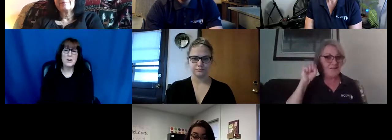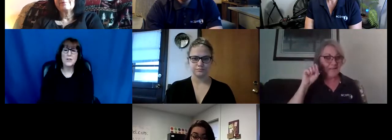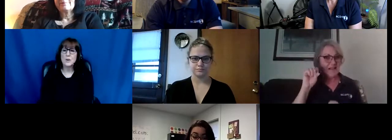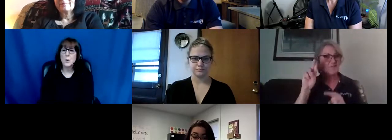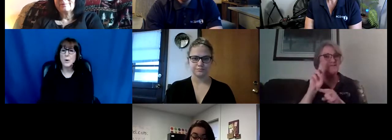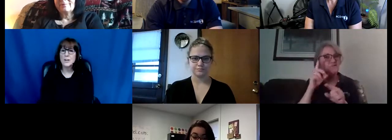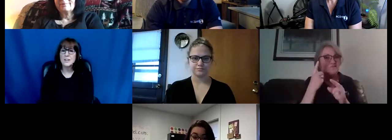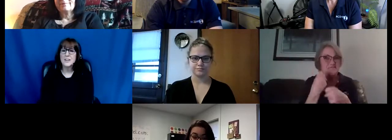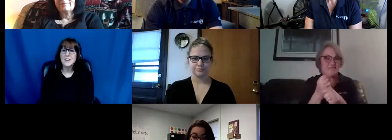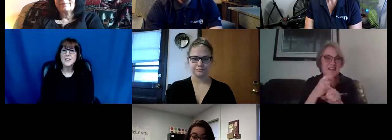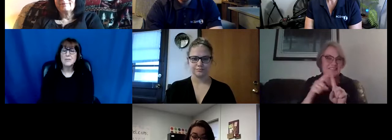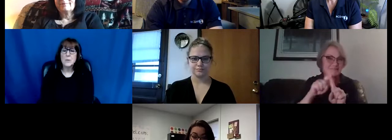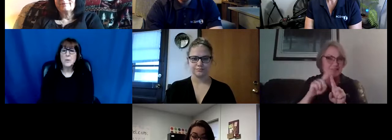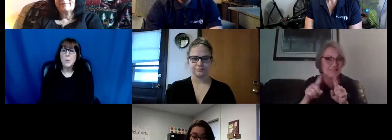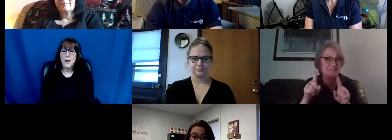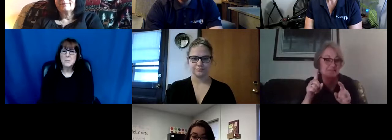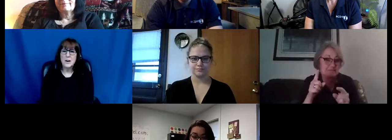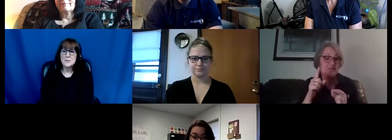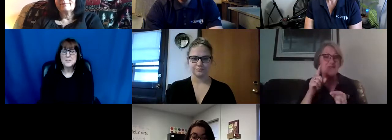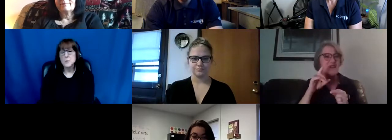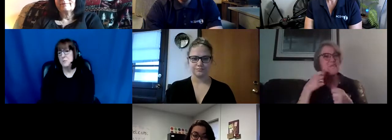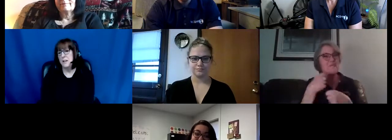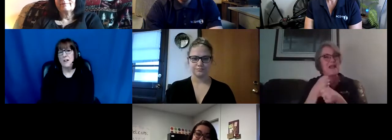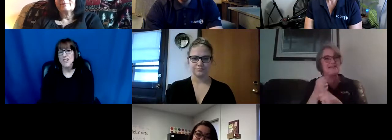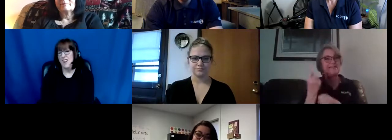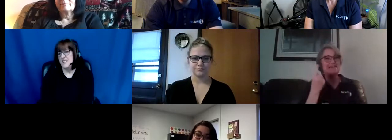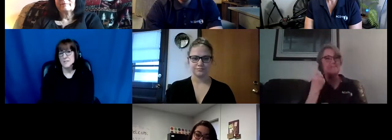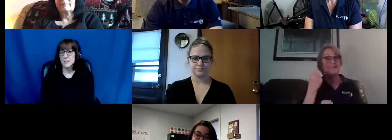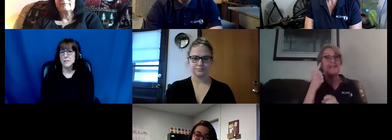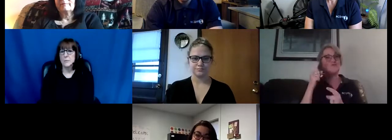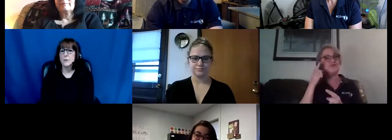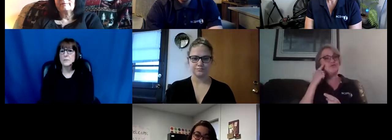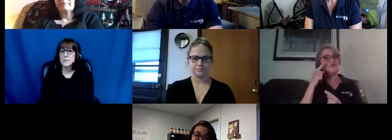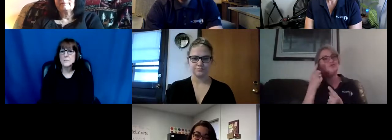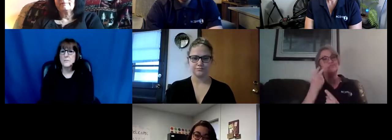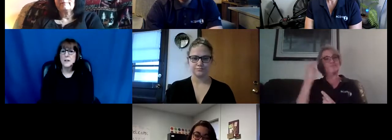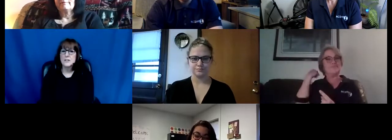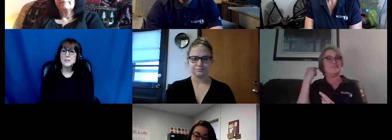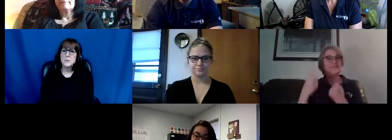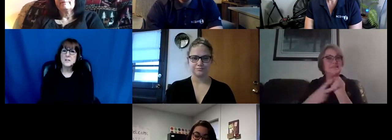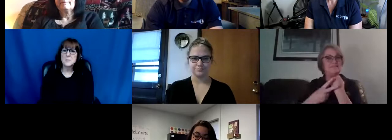the cork from the wine bottle so we could make all kinds of stuff from those just to make something